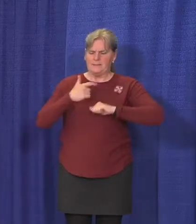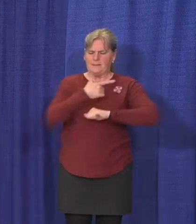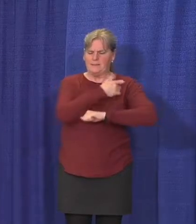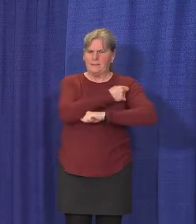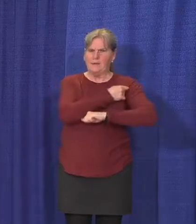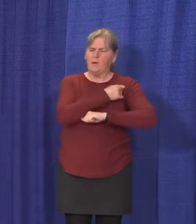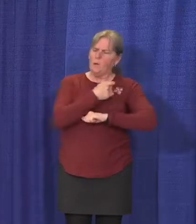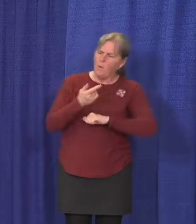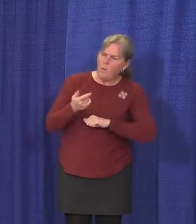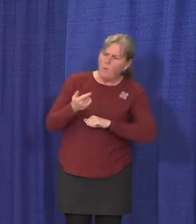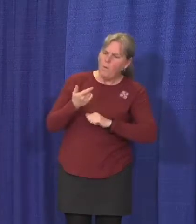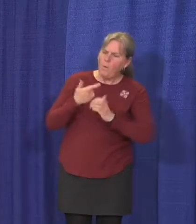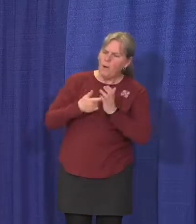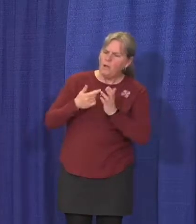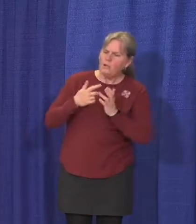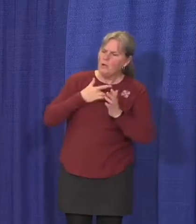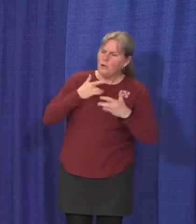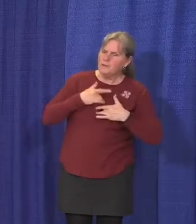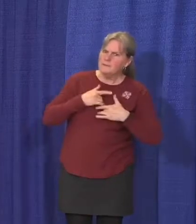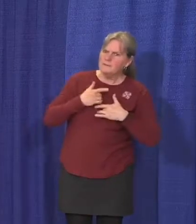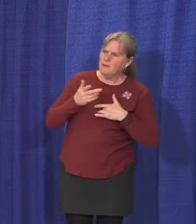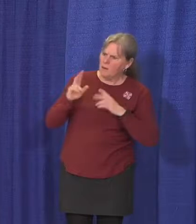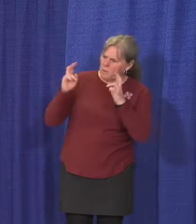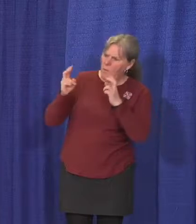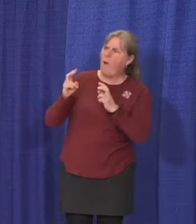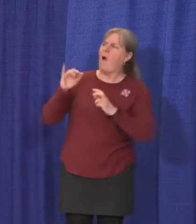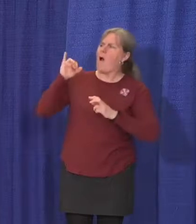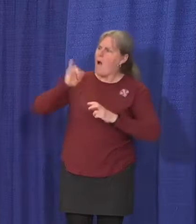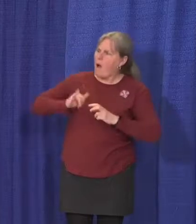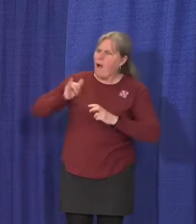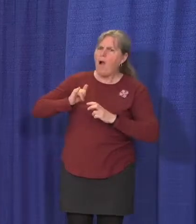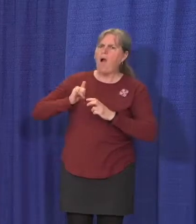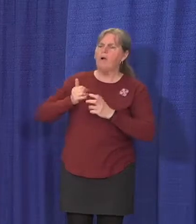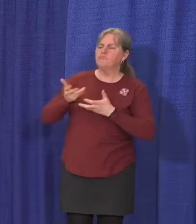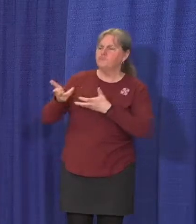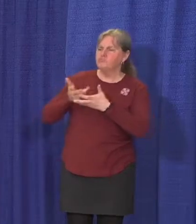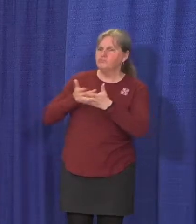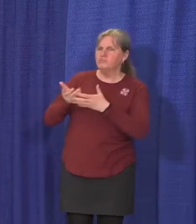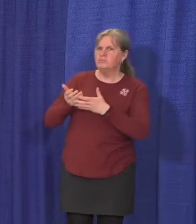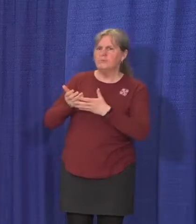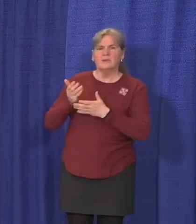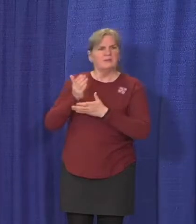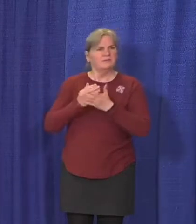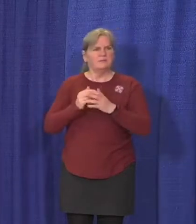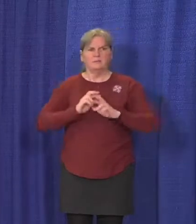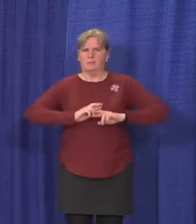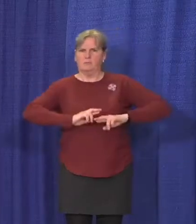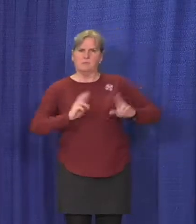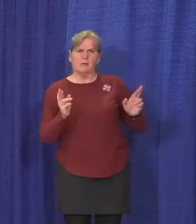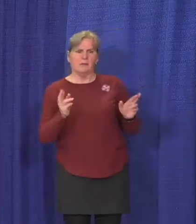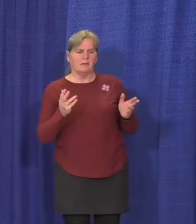if there is hesitancy is to address the issues. There's always a number of